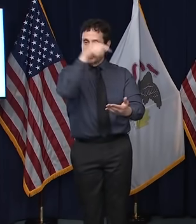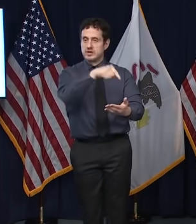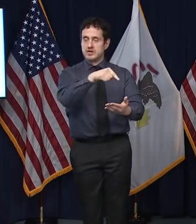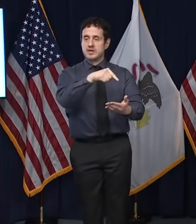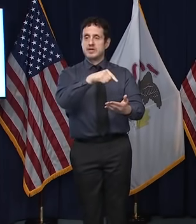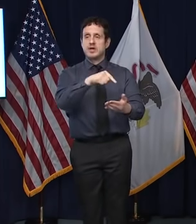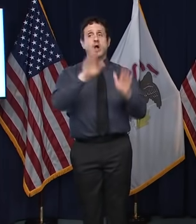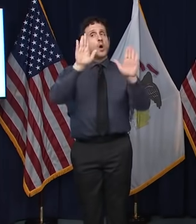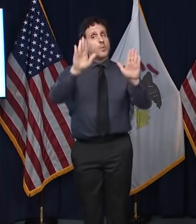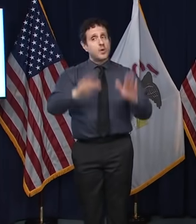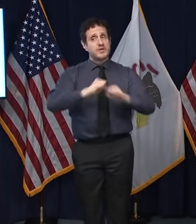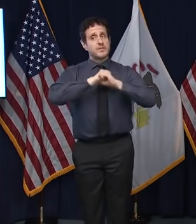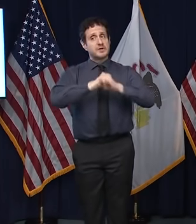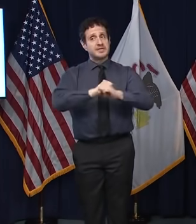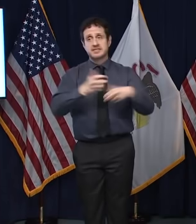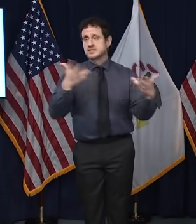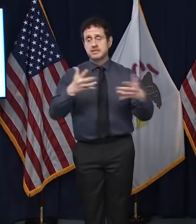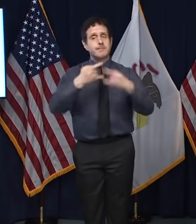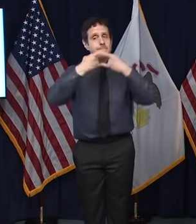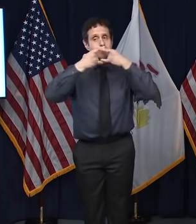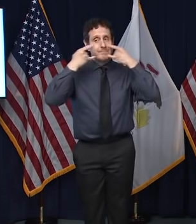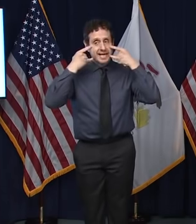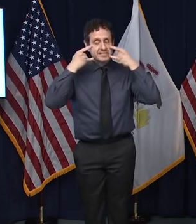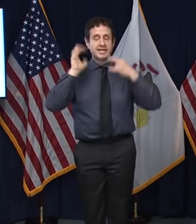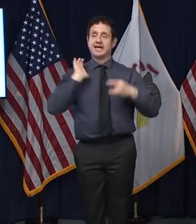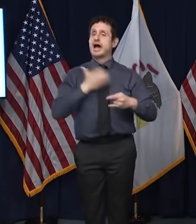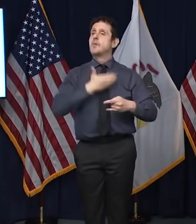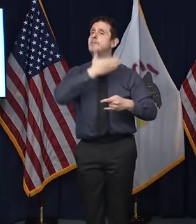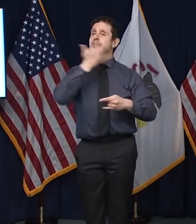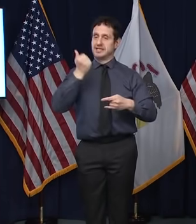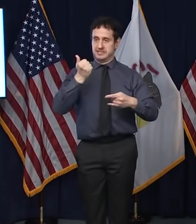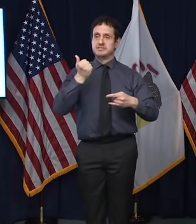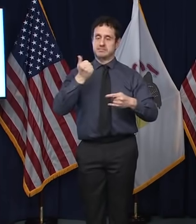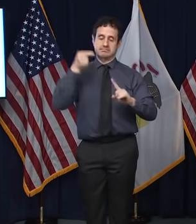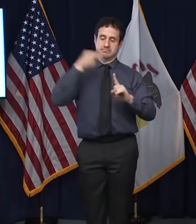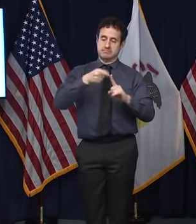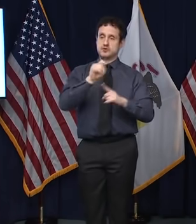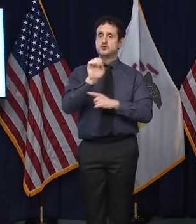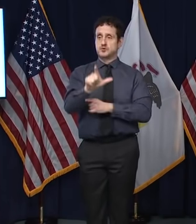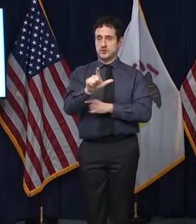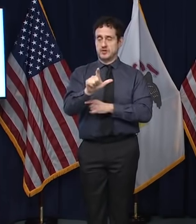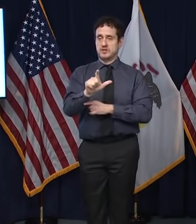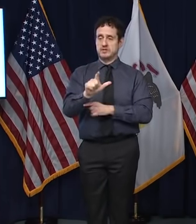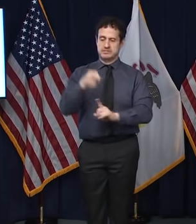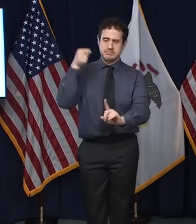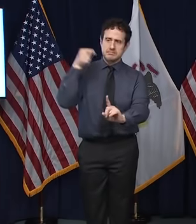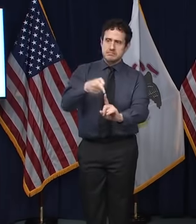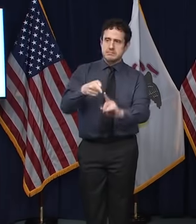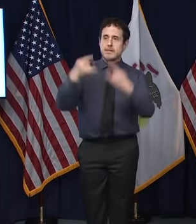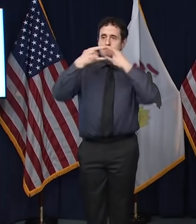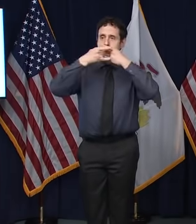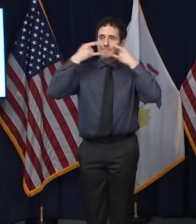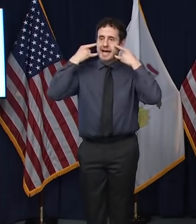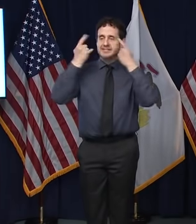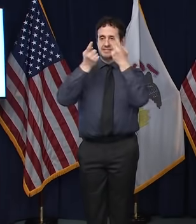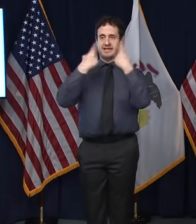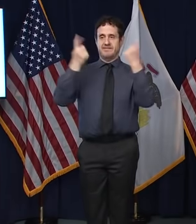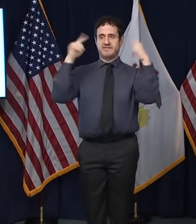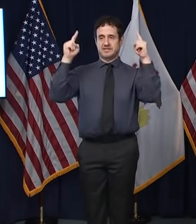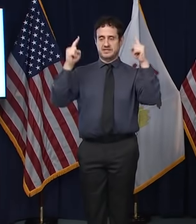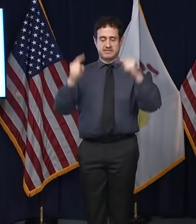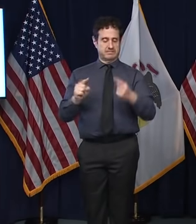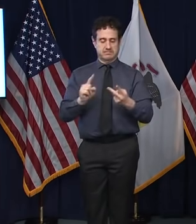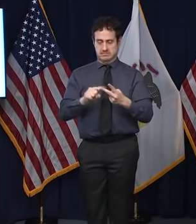person learning masking it's a